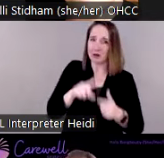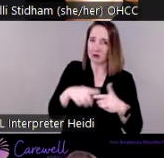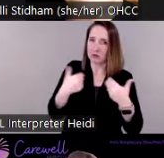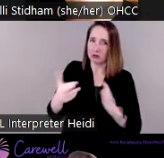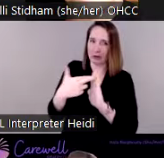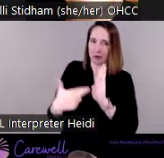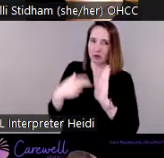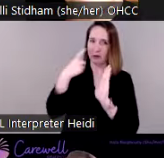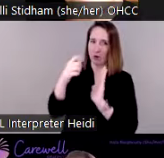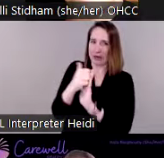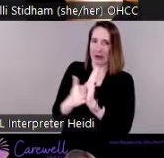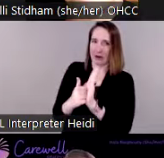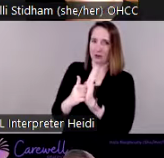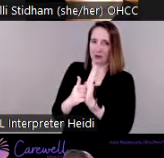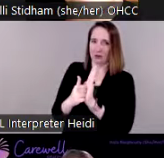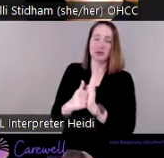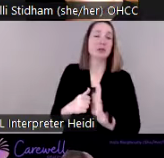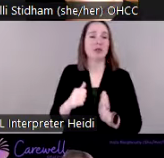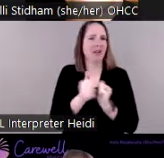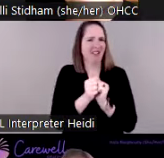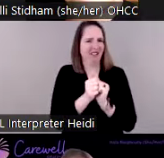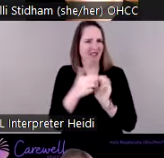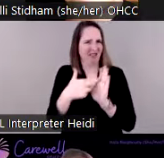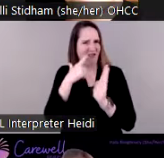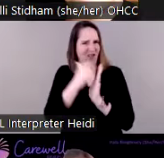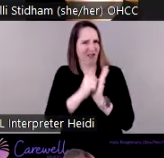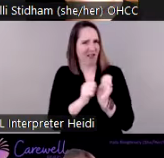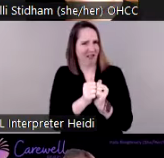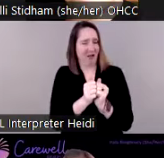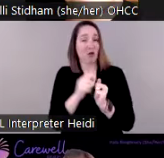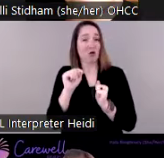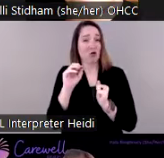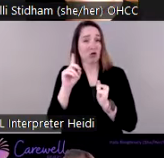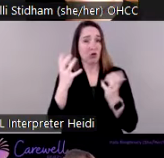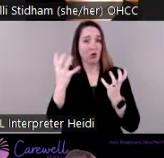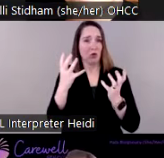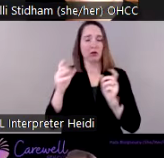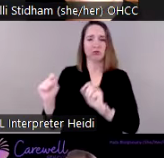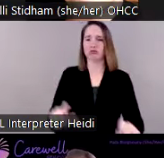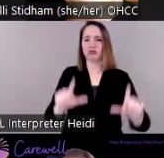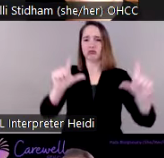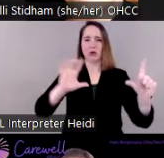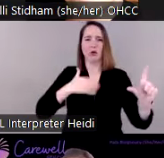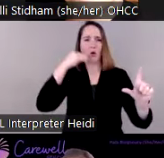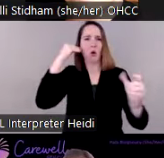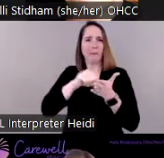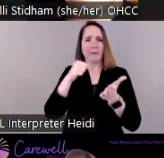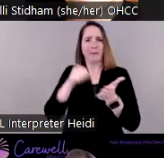for an account. So, in order to do that, all you need to do is go to our landing